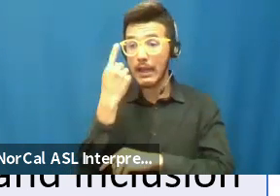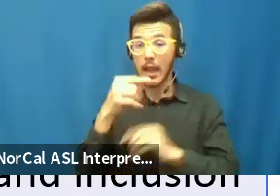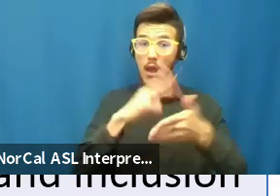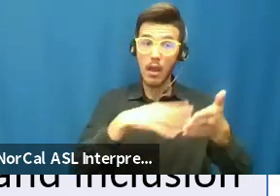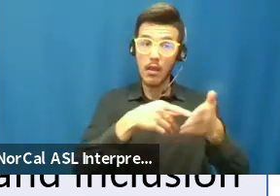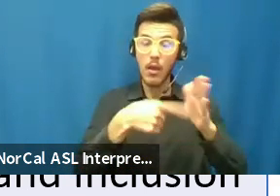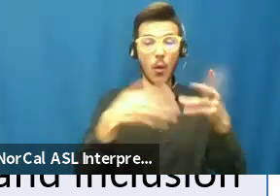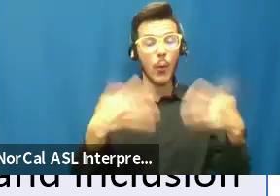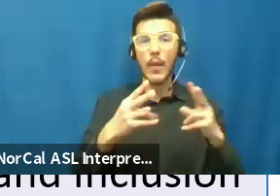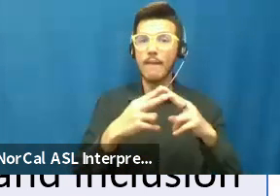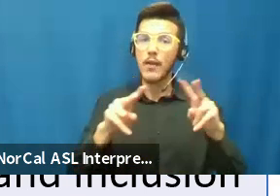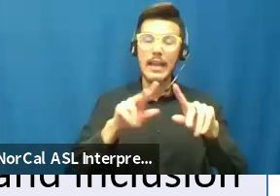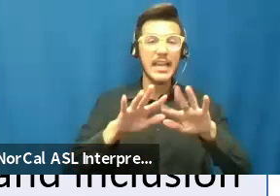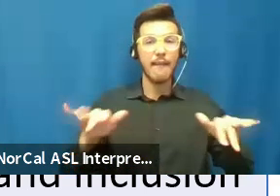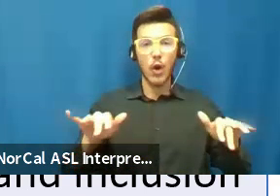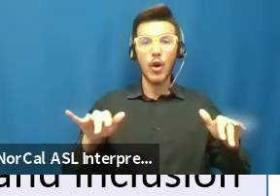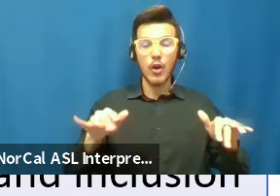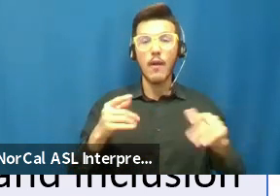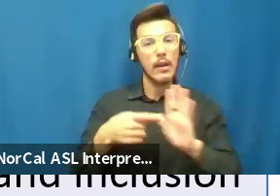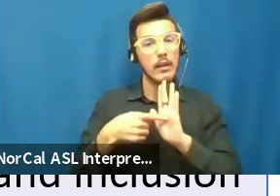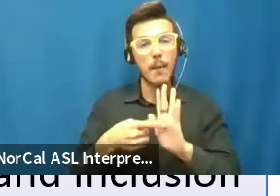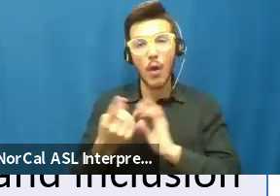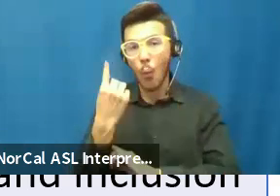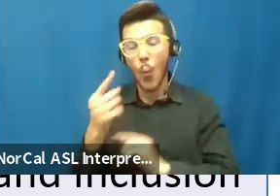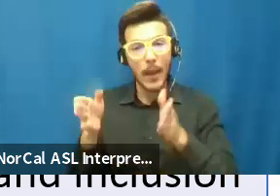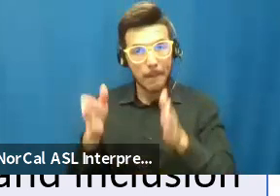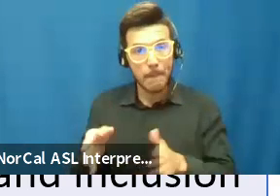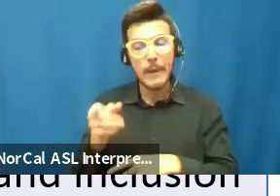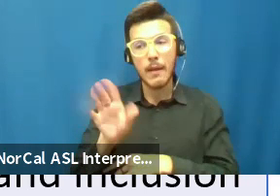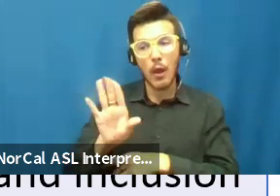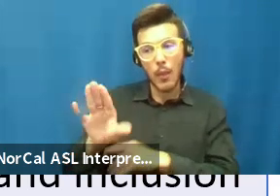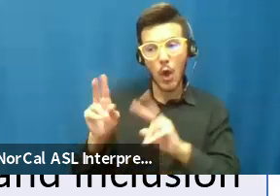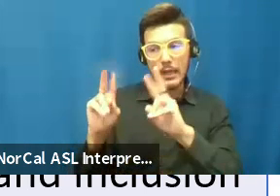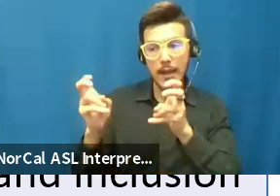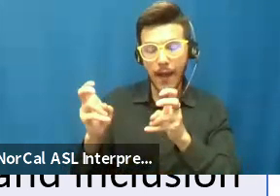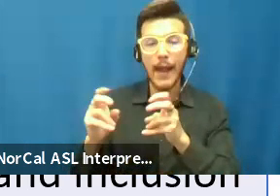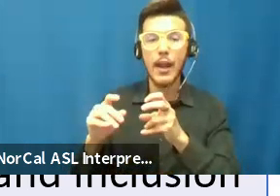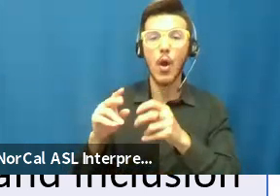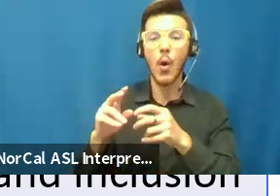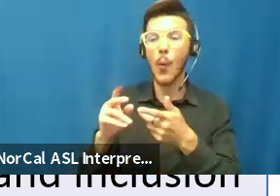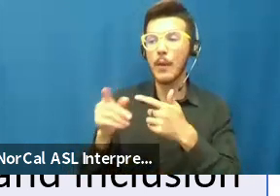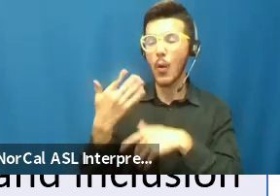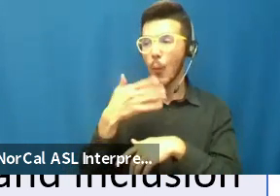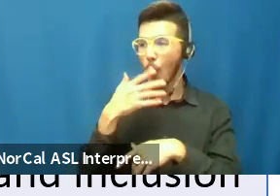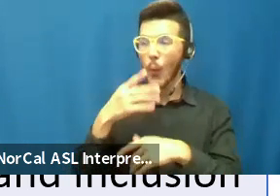titles. We had one individual who their title was geriatric services director, but yet they were